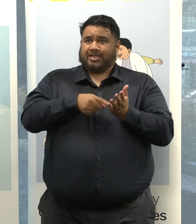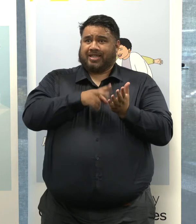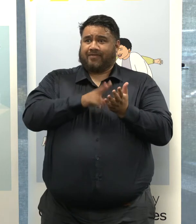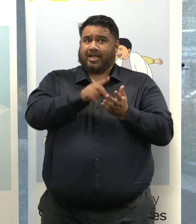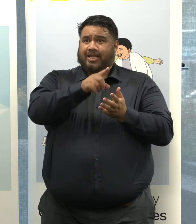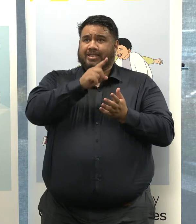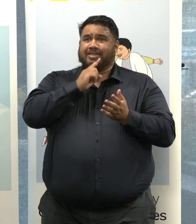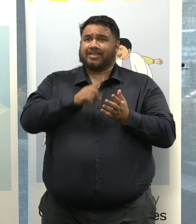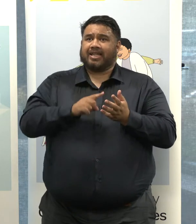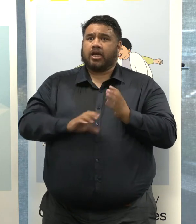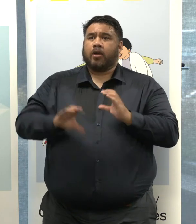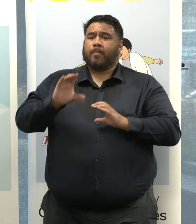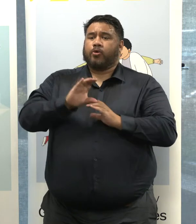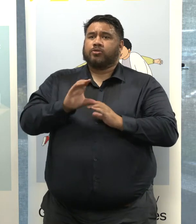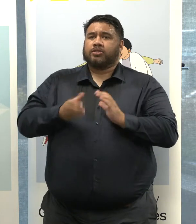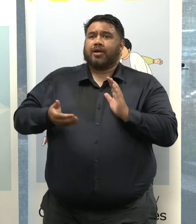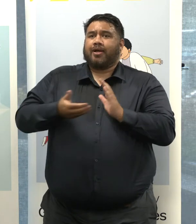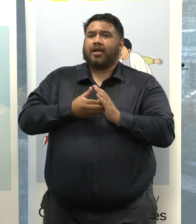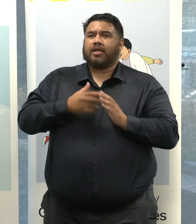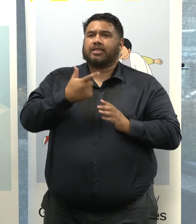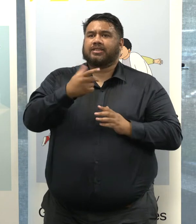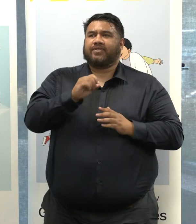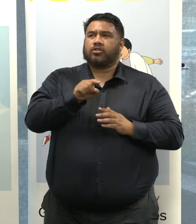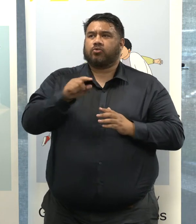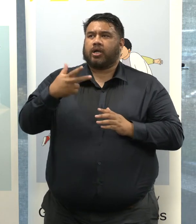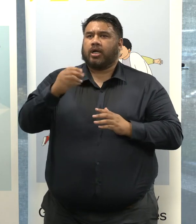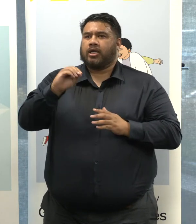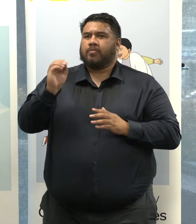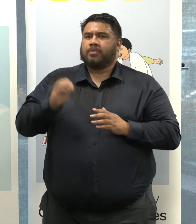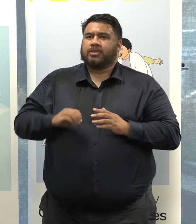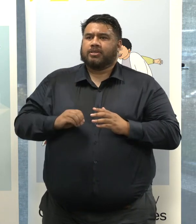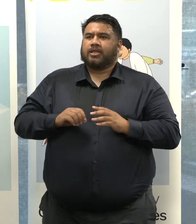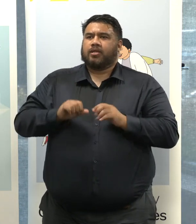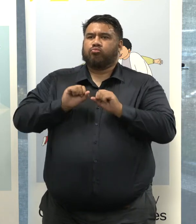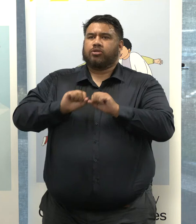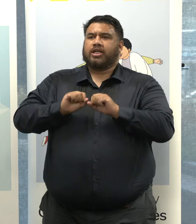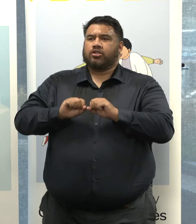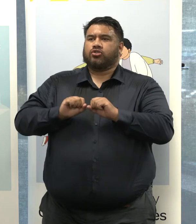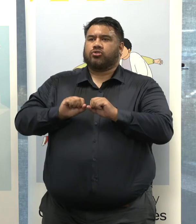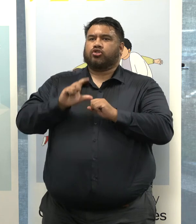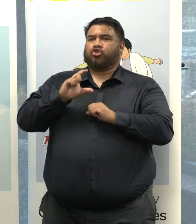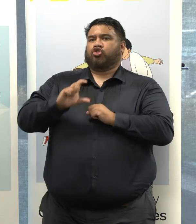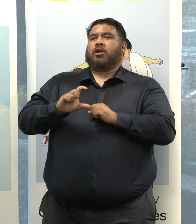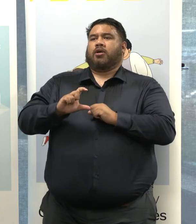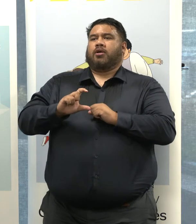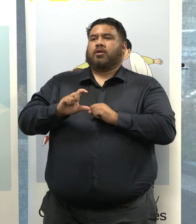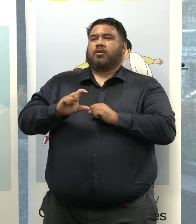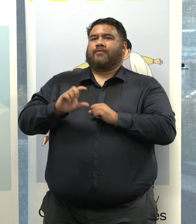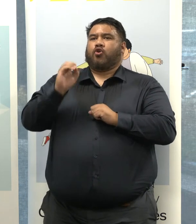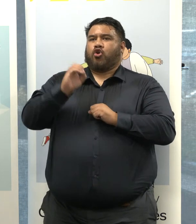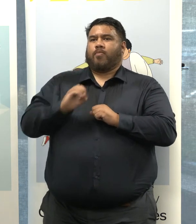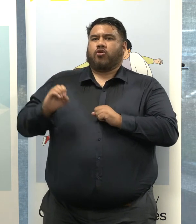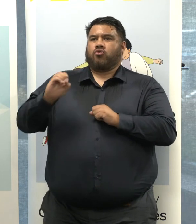An American epidemiologist told a TV show this morning that people with boosters have